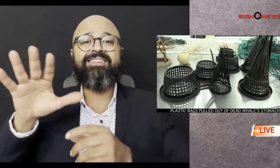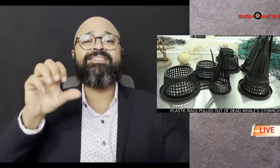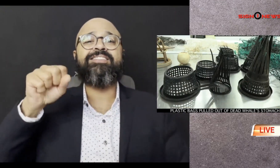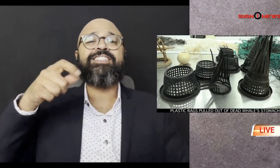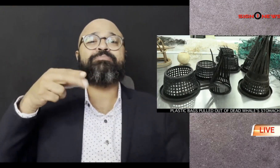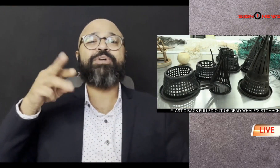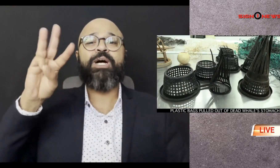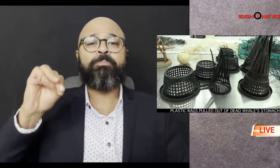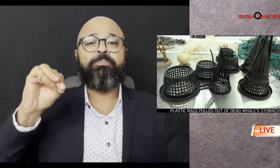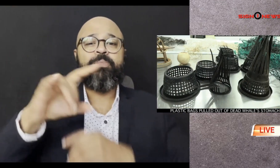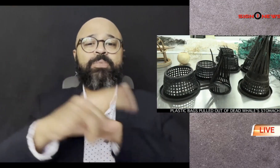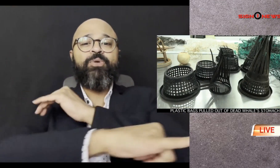in Hawaiian Waters